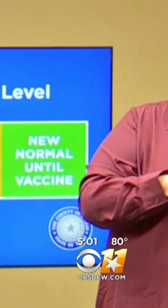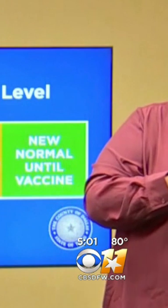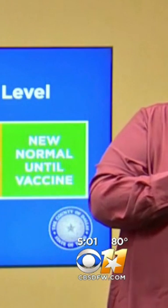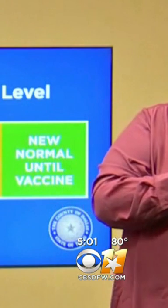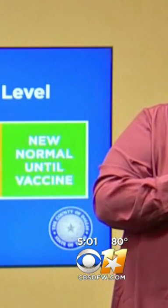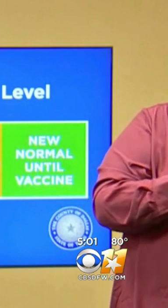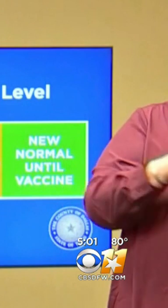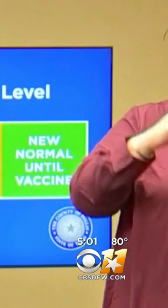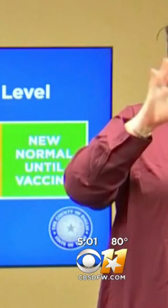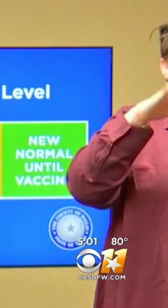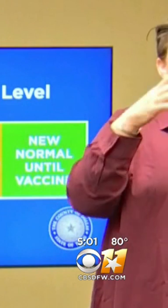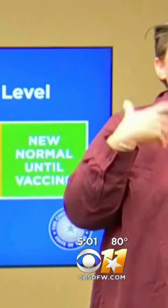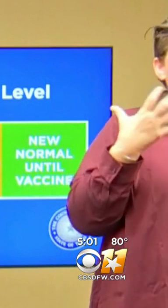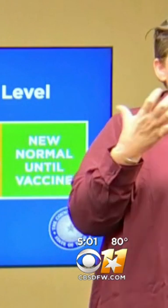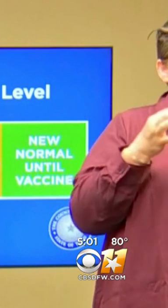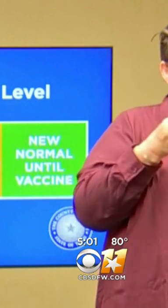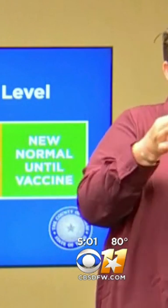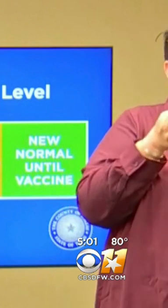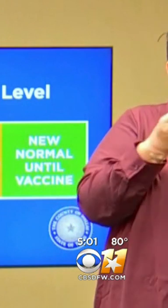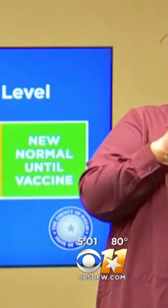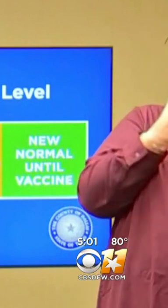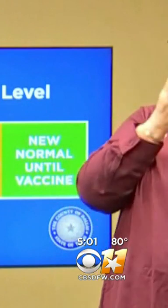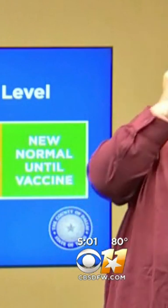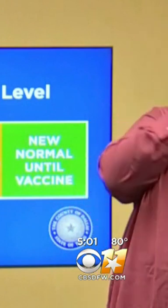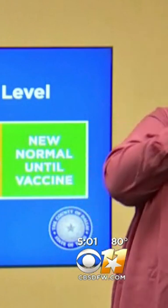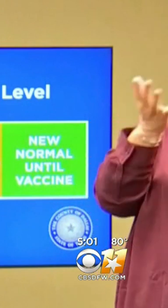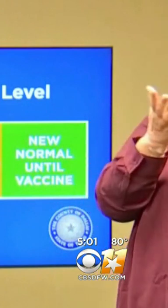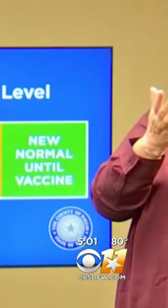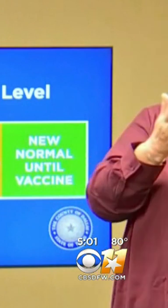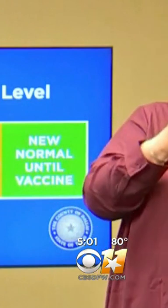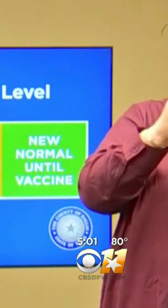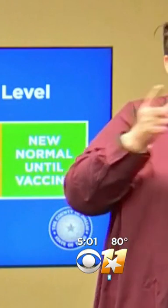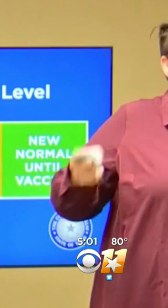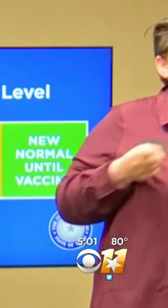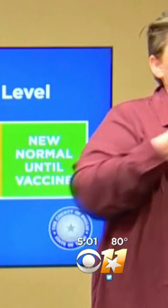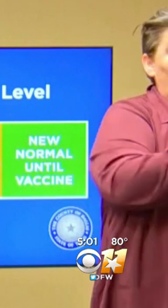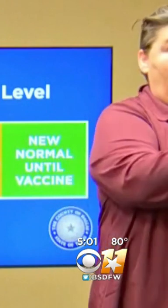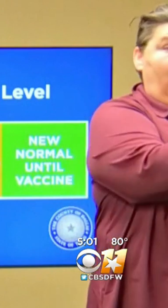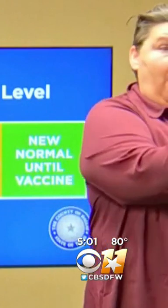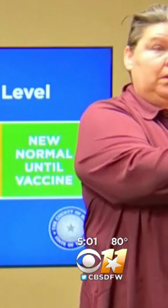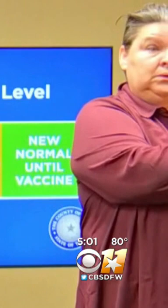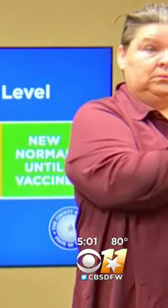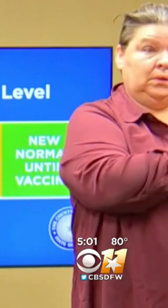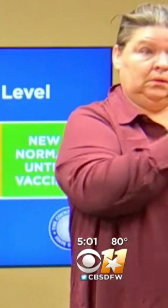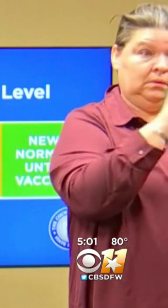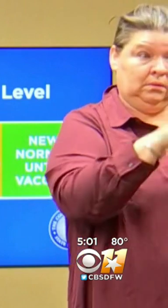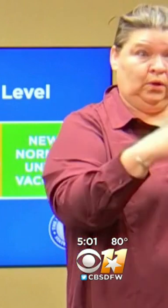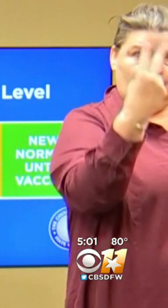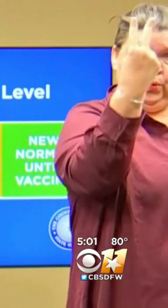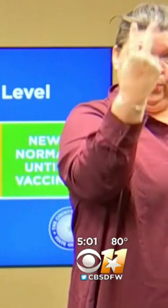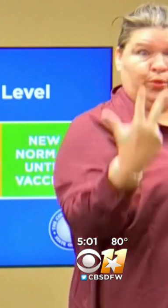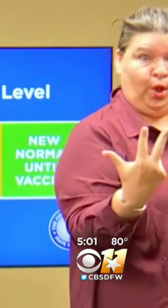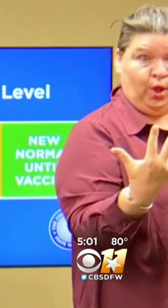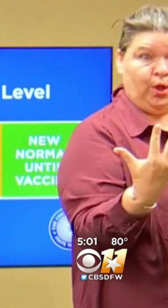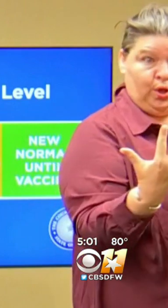THIS IS TO HELP PEOPLE NAVIGATE WHEN TO RETURN TO CERTAIN ACTIVITIES. WE'RE STILL IN THE RED.